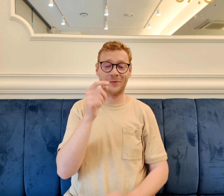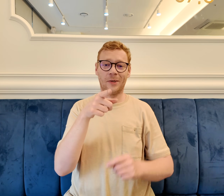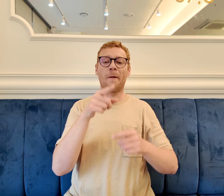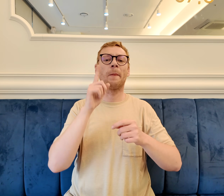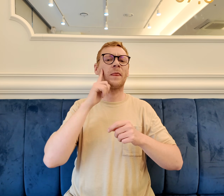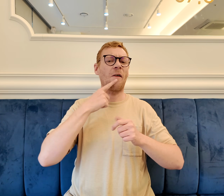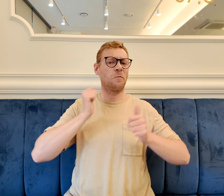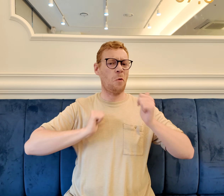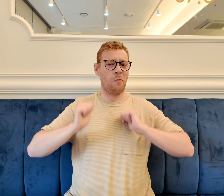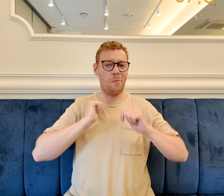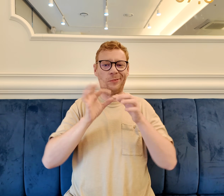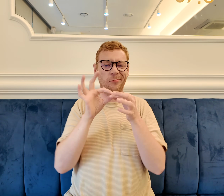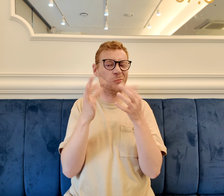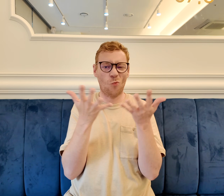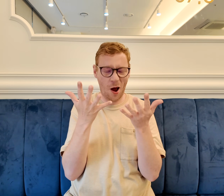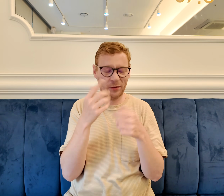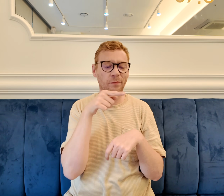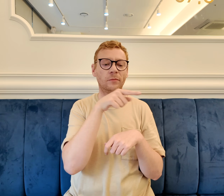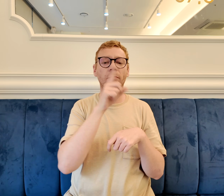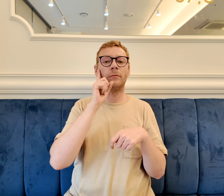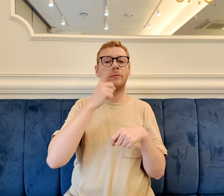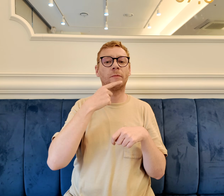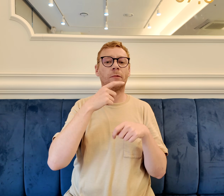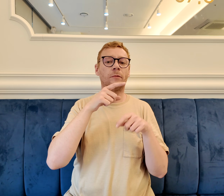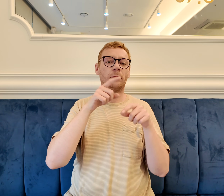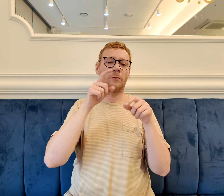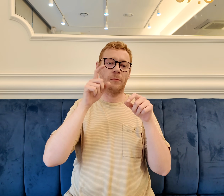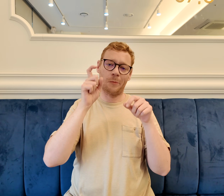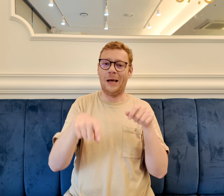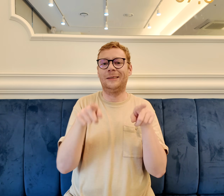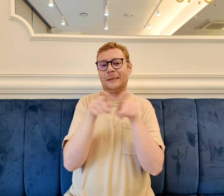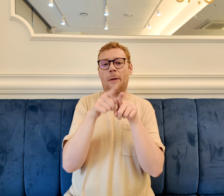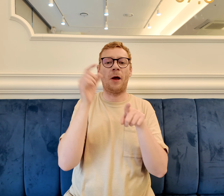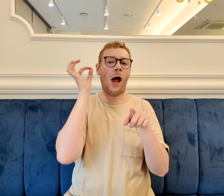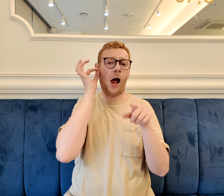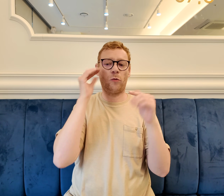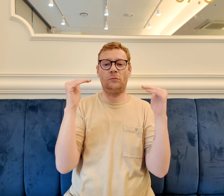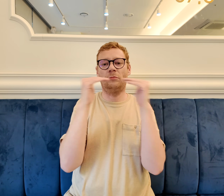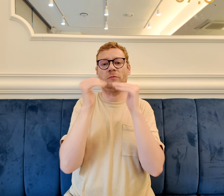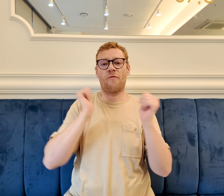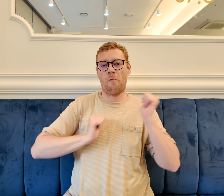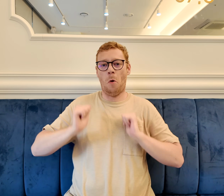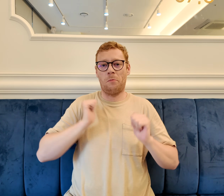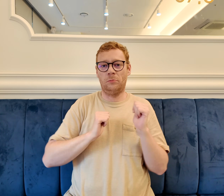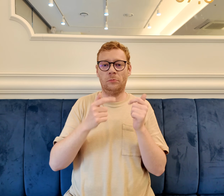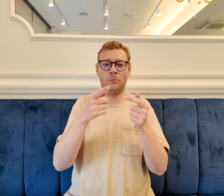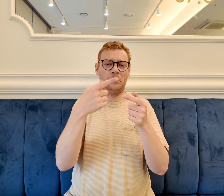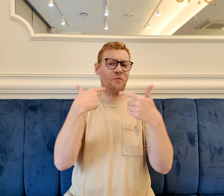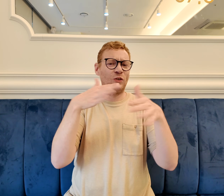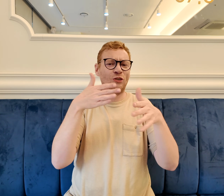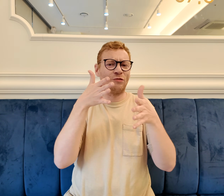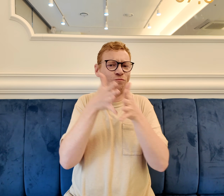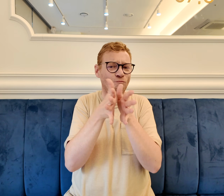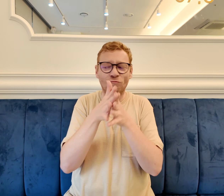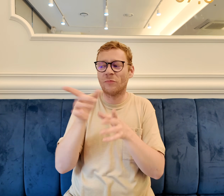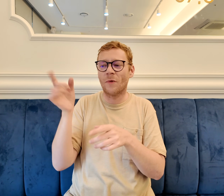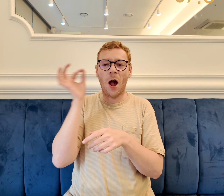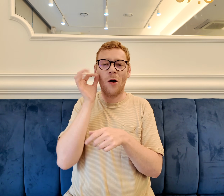What is a "deaf cultural performance"? It refers to a Deaf person performing alongside a hearing person on equal footing. As I mentioned earlier,